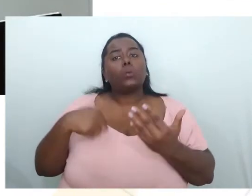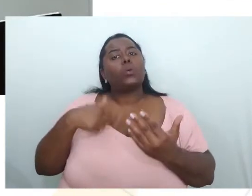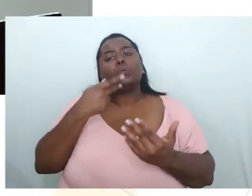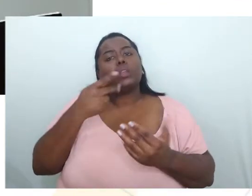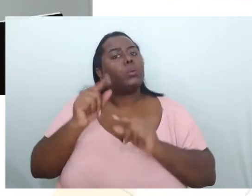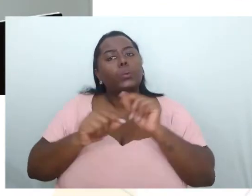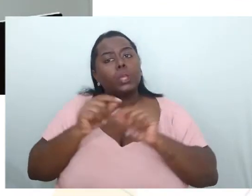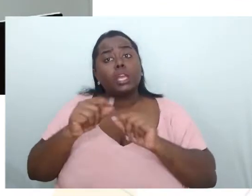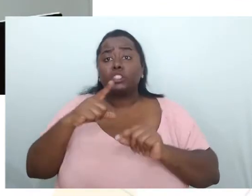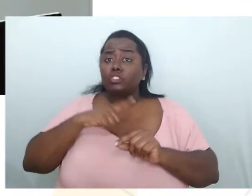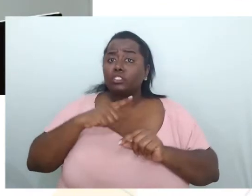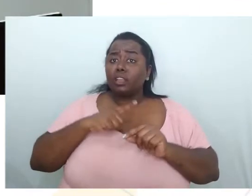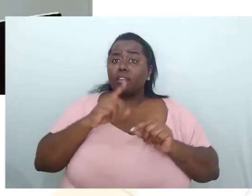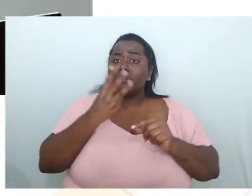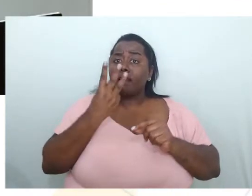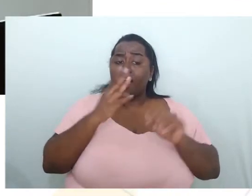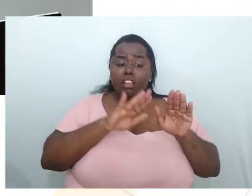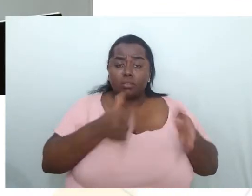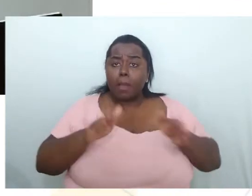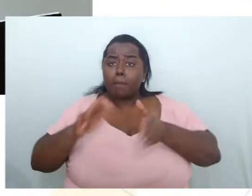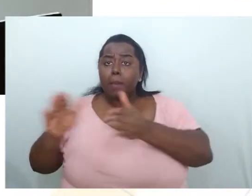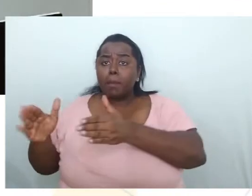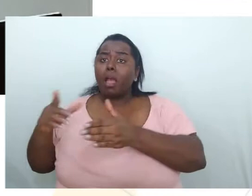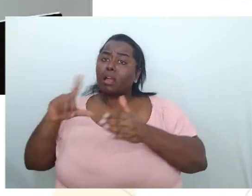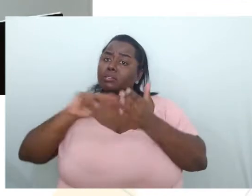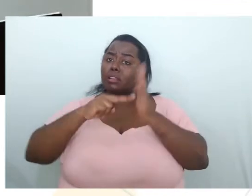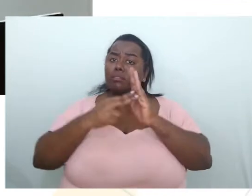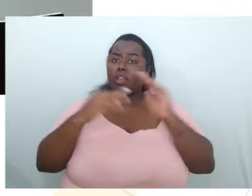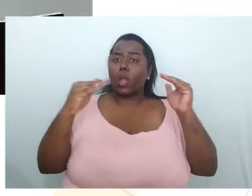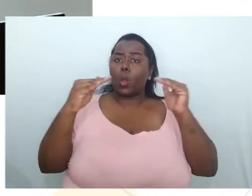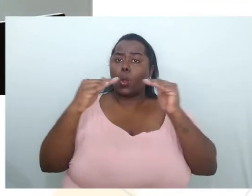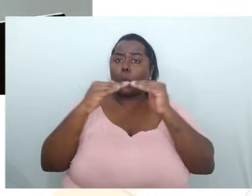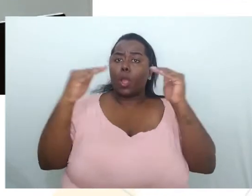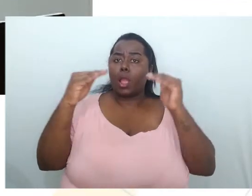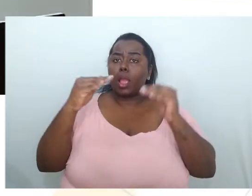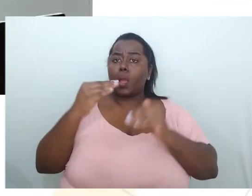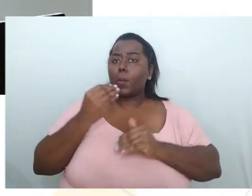cartons guys, all of you've got equal opportunity but the problem is that they